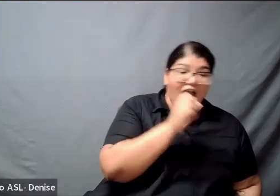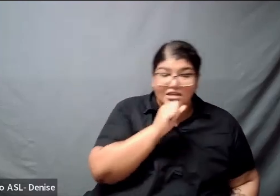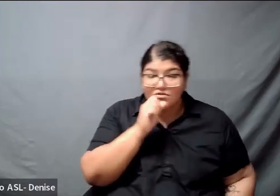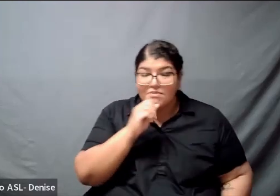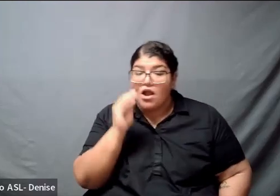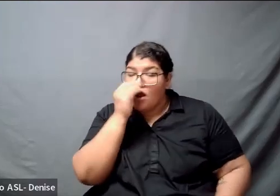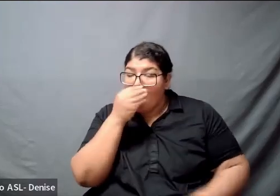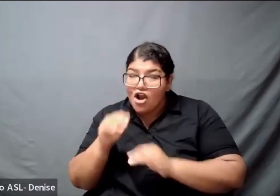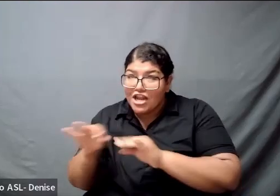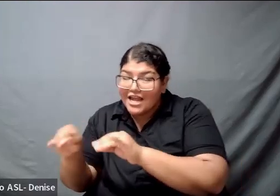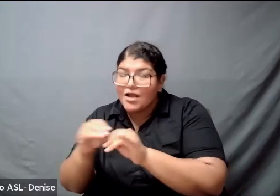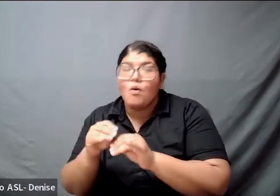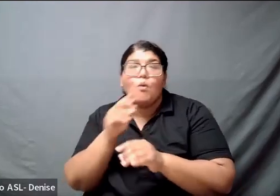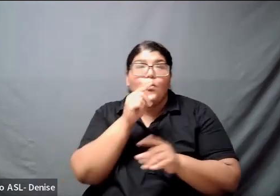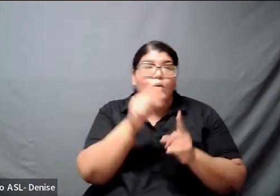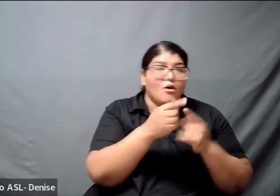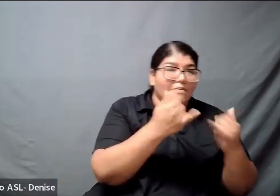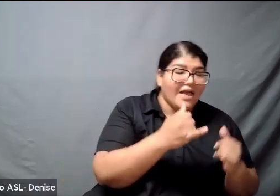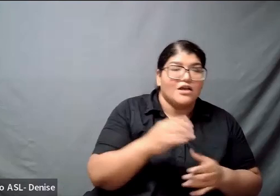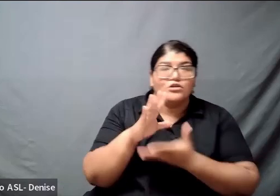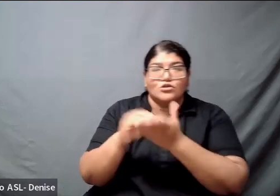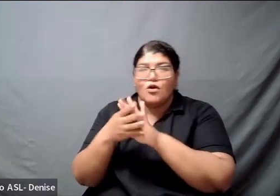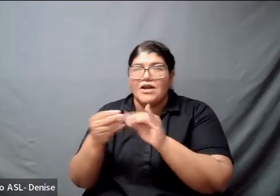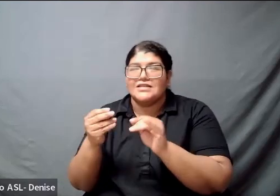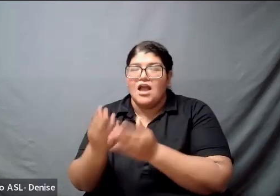wordplay stories that reflect the complexity of being alive.